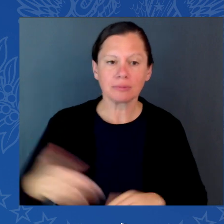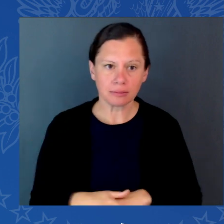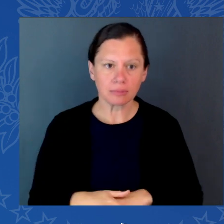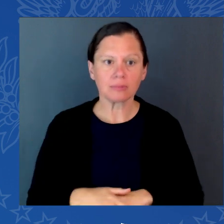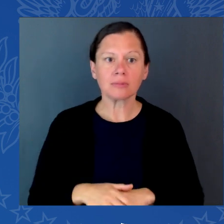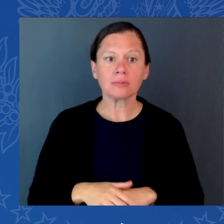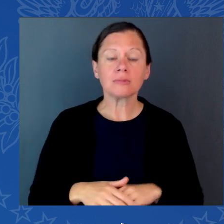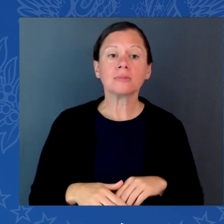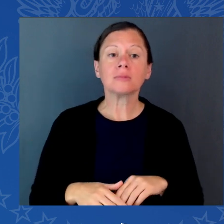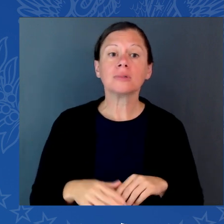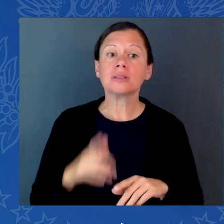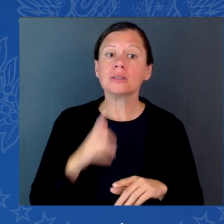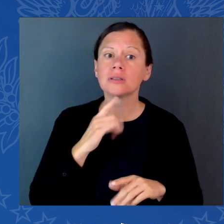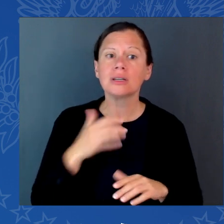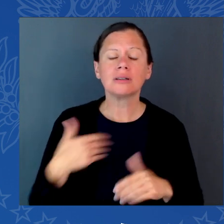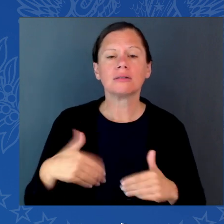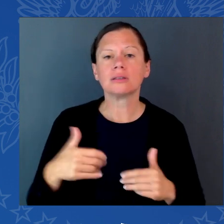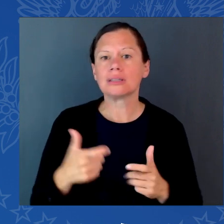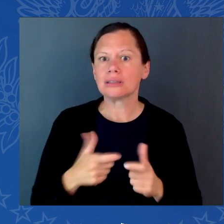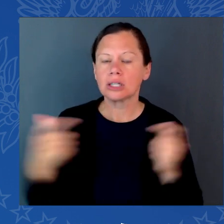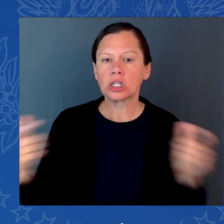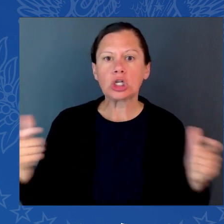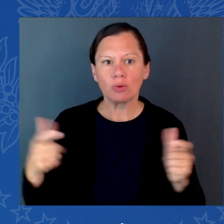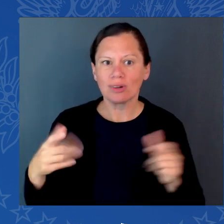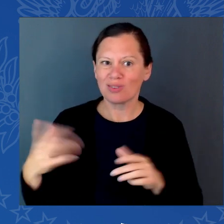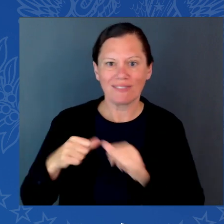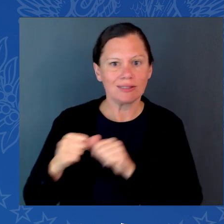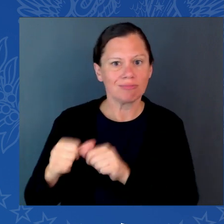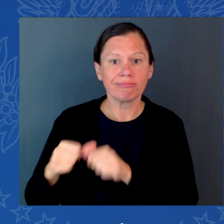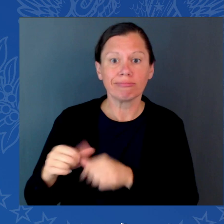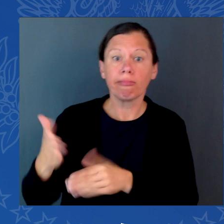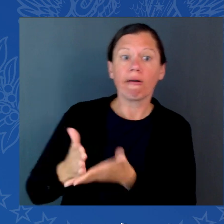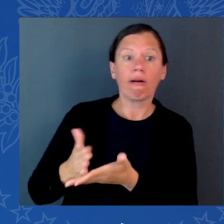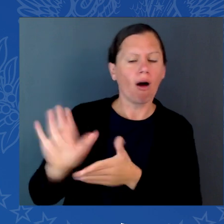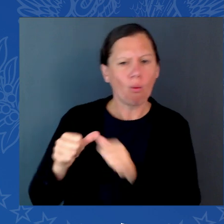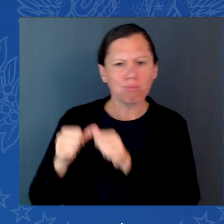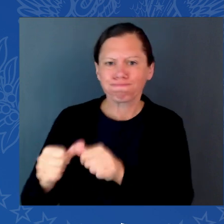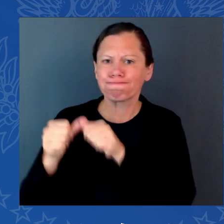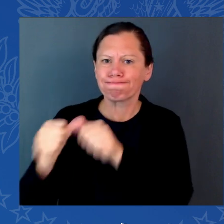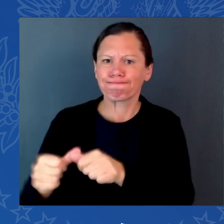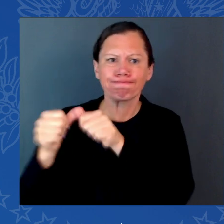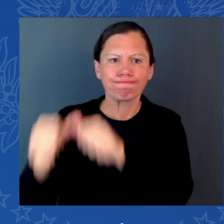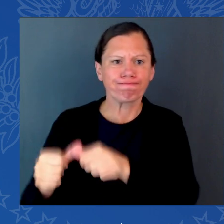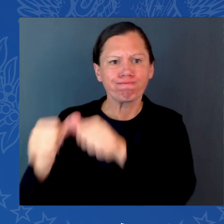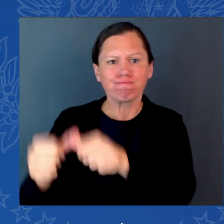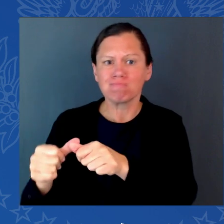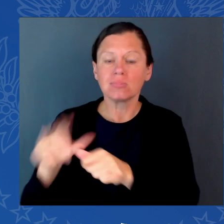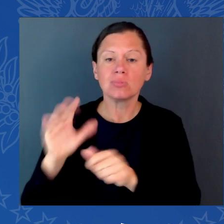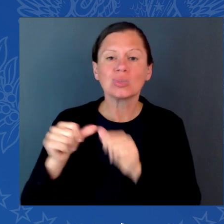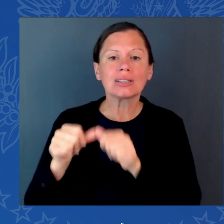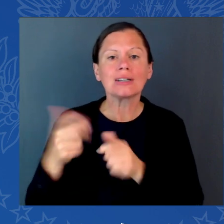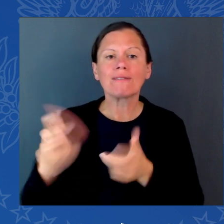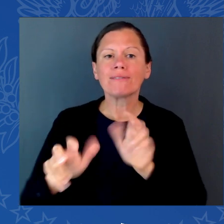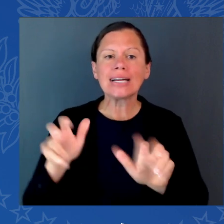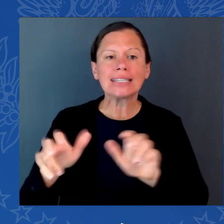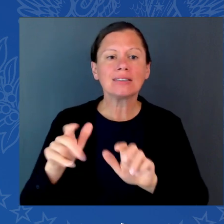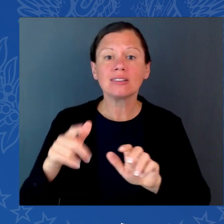but they're far from the only ones. We're continuing to make big investments in infrastructure around the world. That includes a solar energy site,